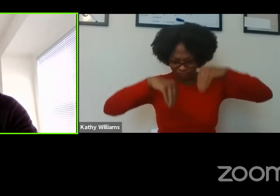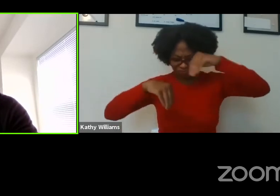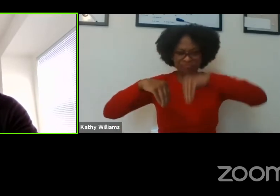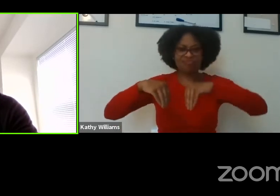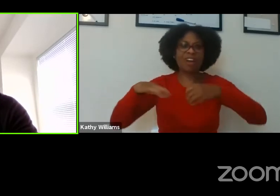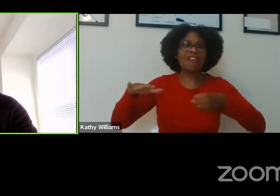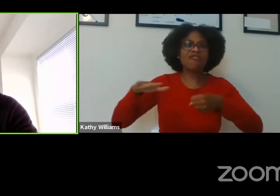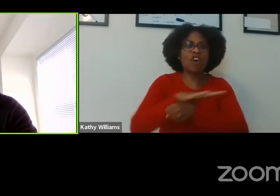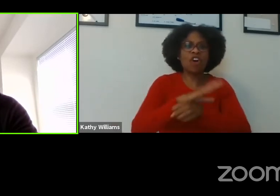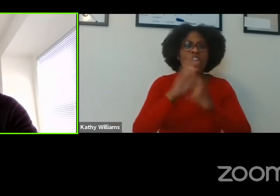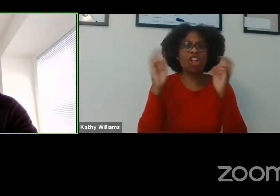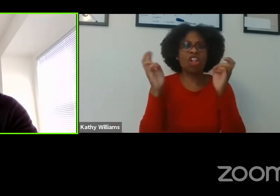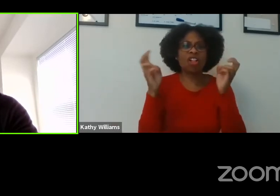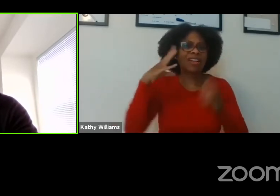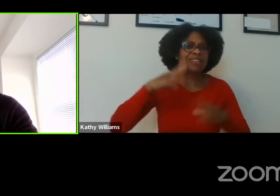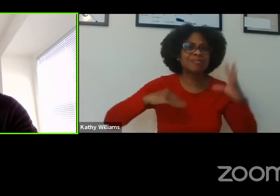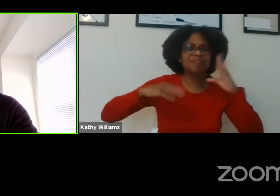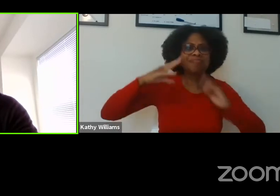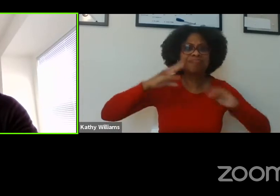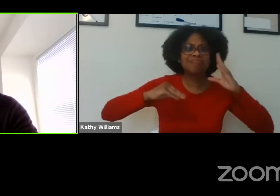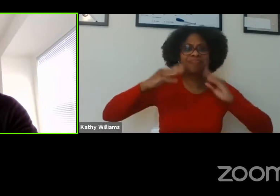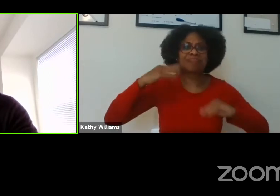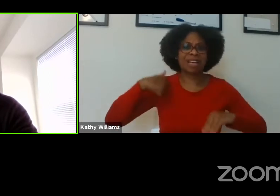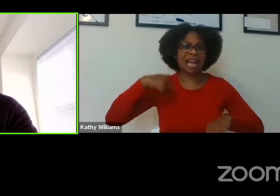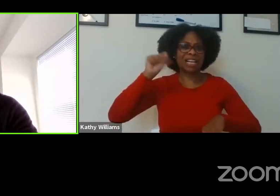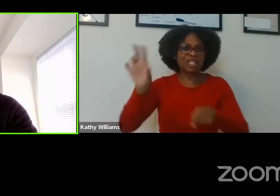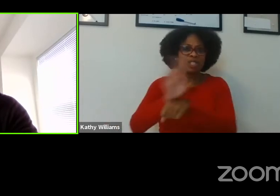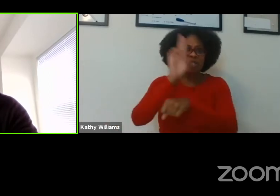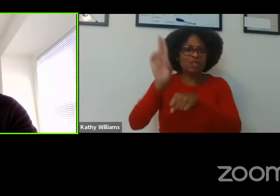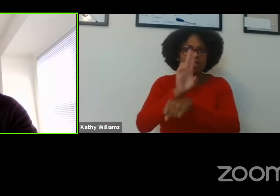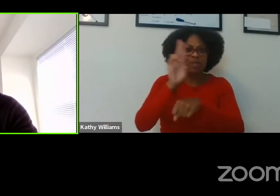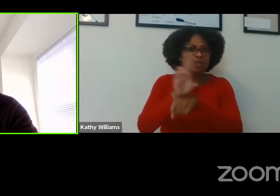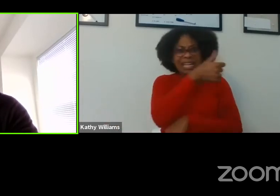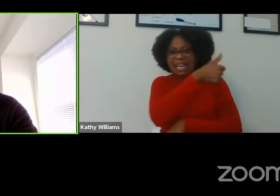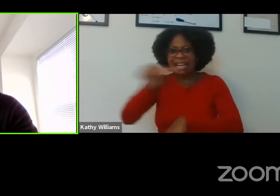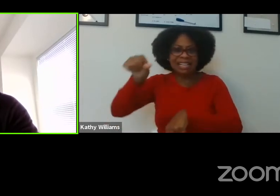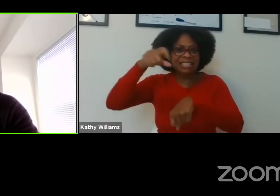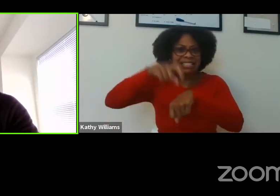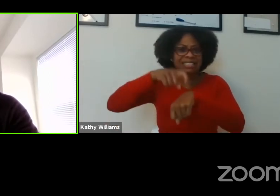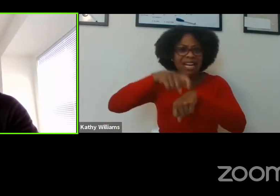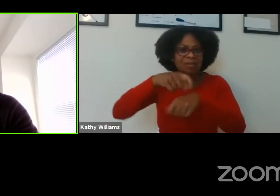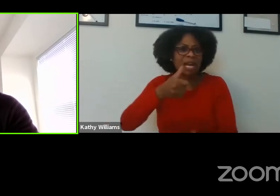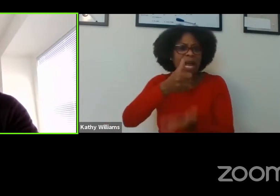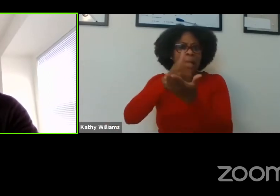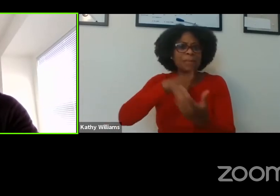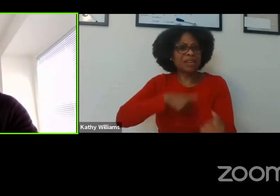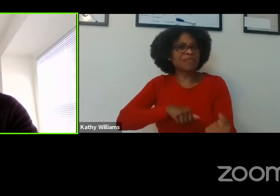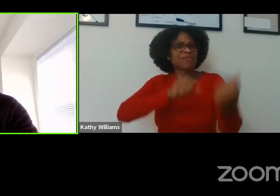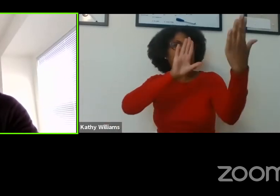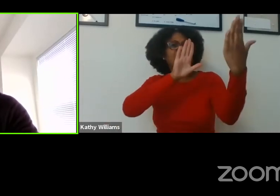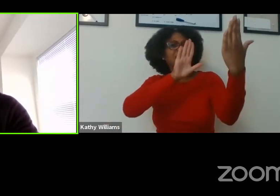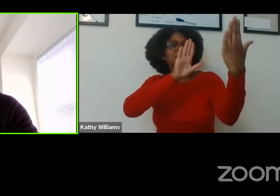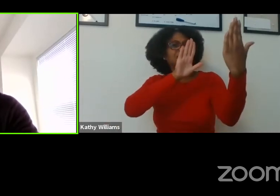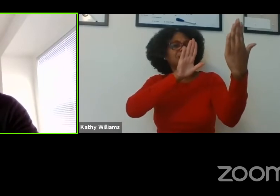that I could utilize at any moment that would help me traverse any obstacle that was before